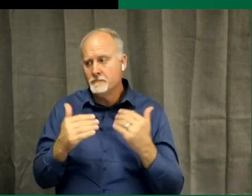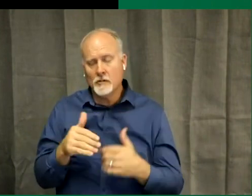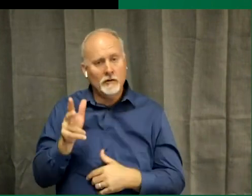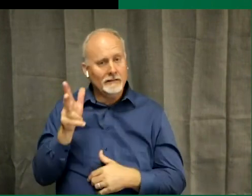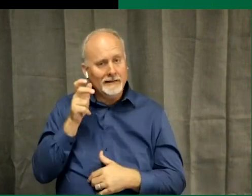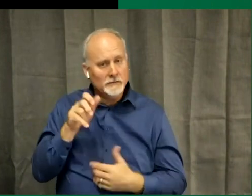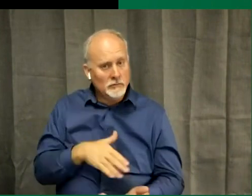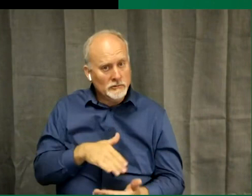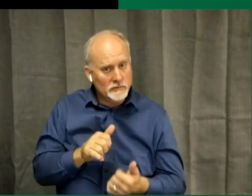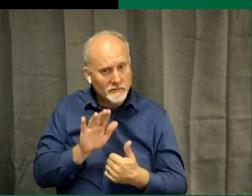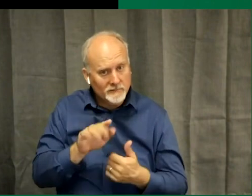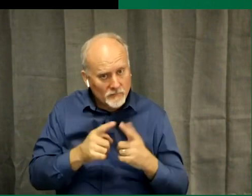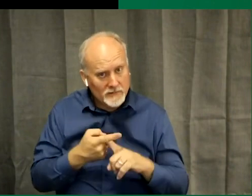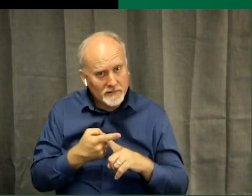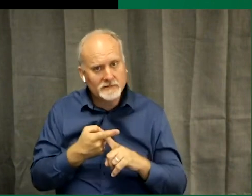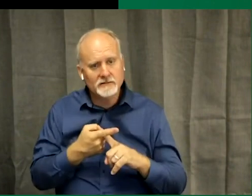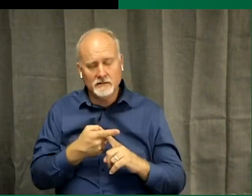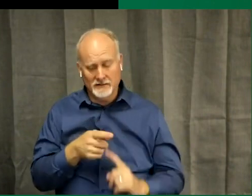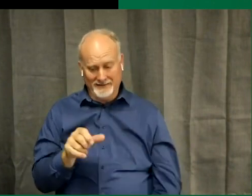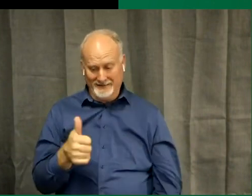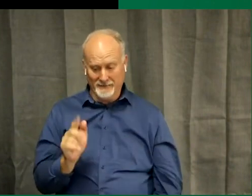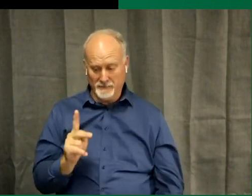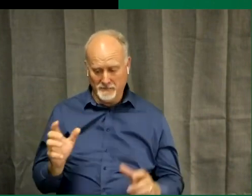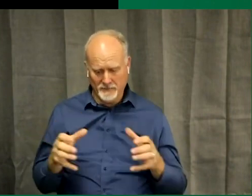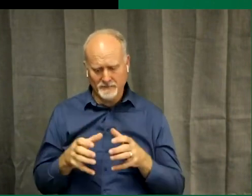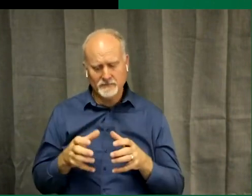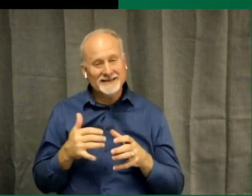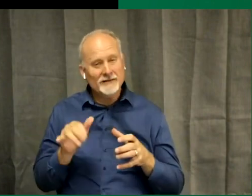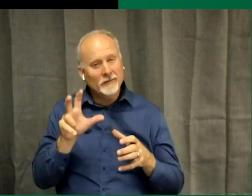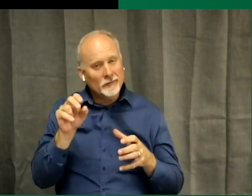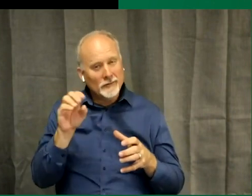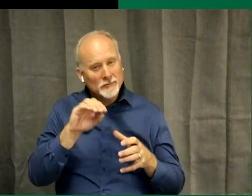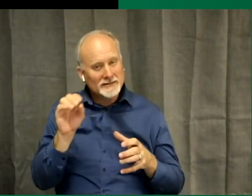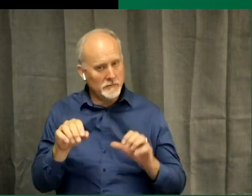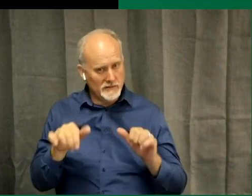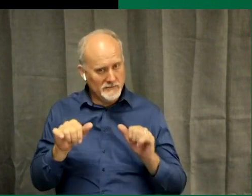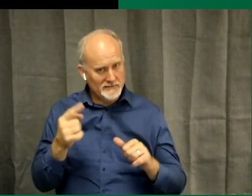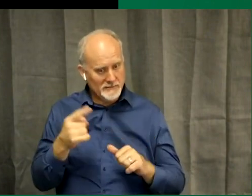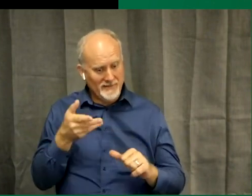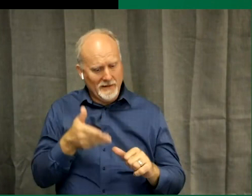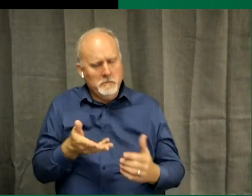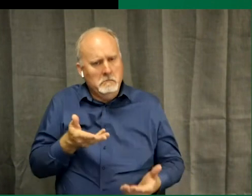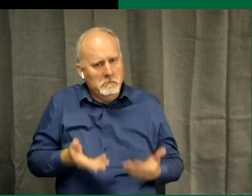friends just 10 people there's still a 30 percent chance that somebody there might have coveted